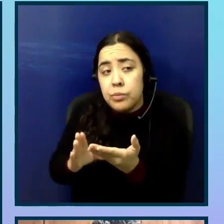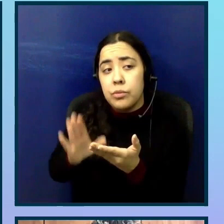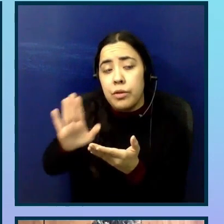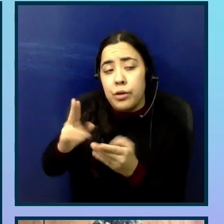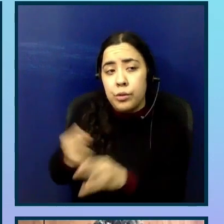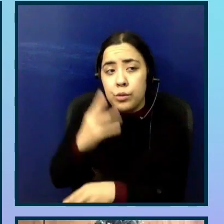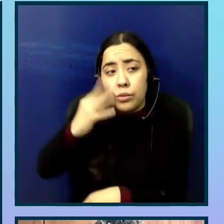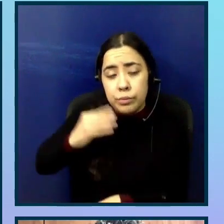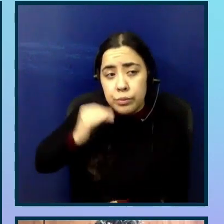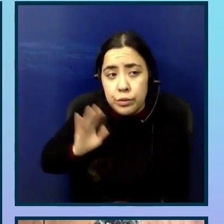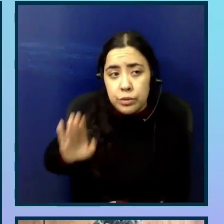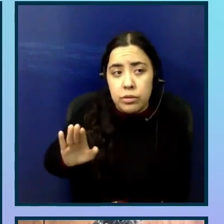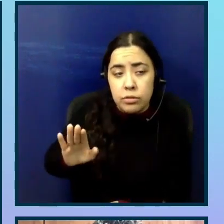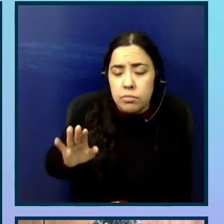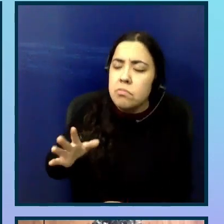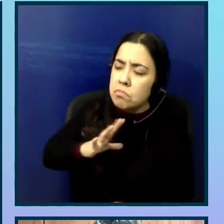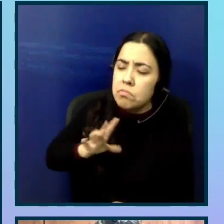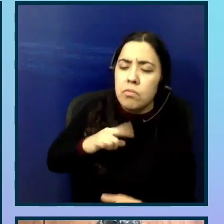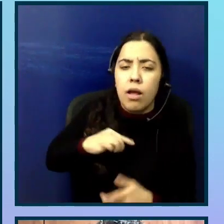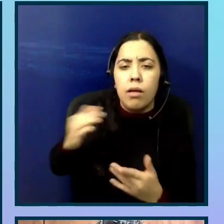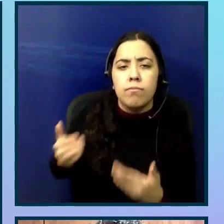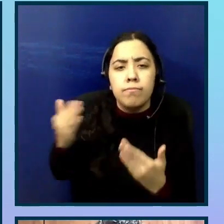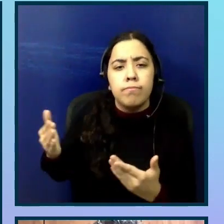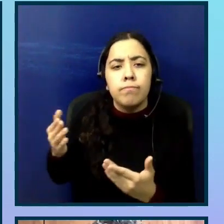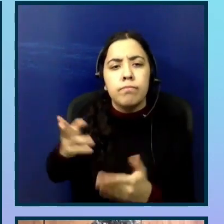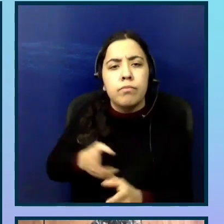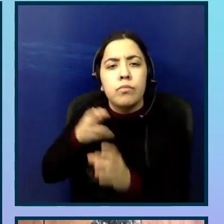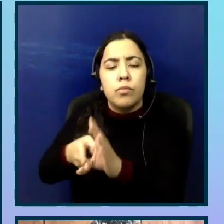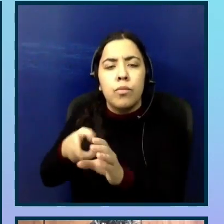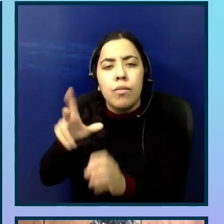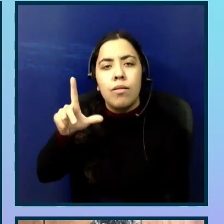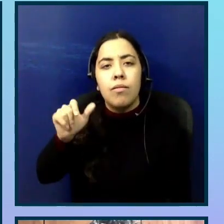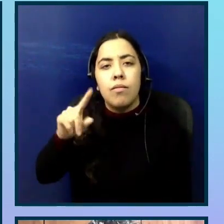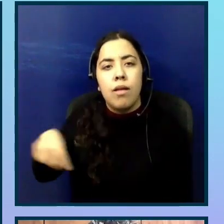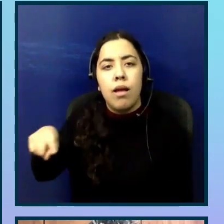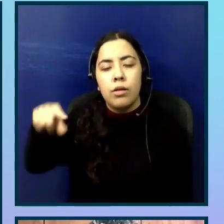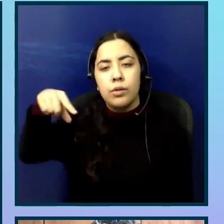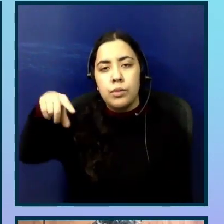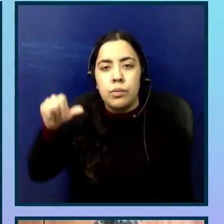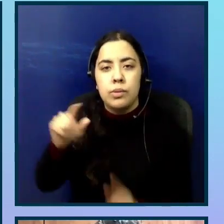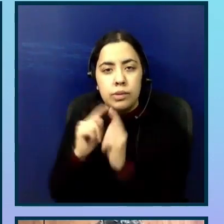So I decided to come to the LA-Z QA team to help to make it more accessible.